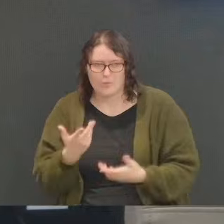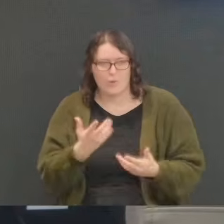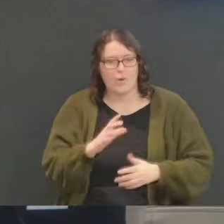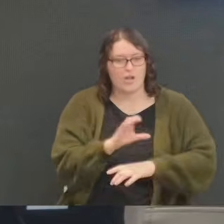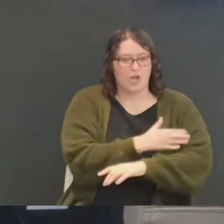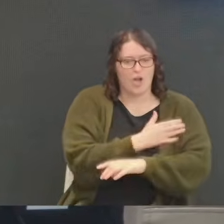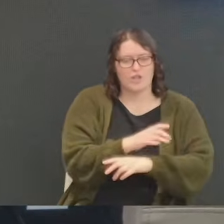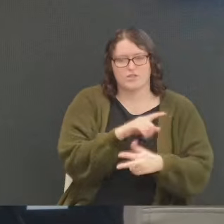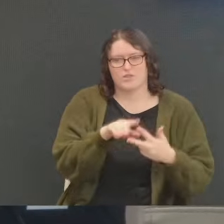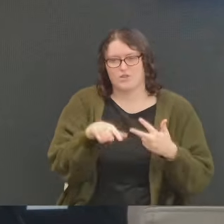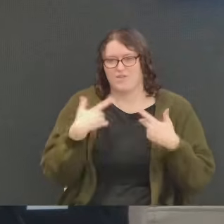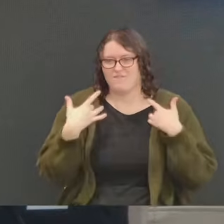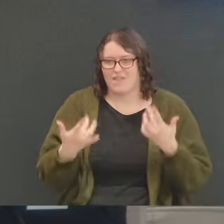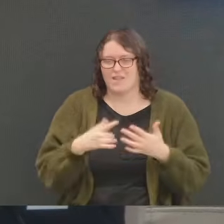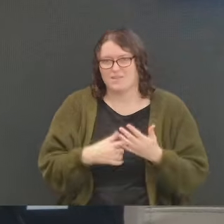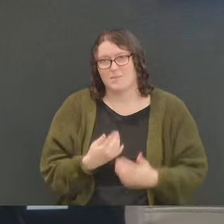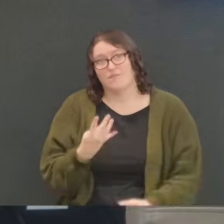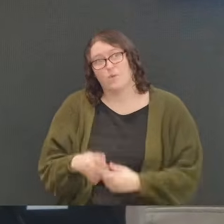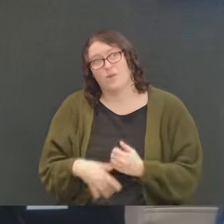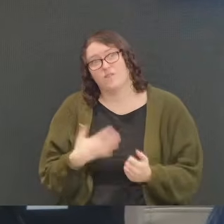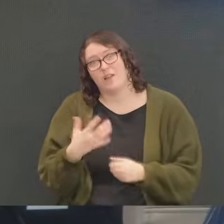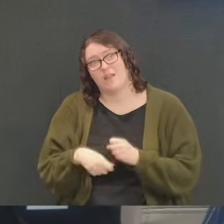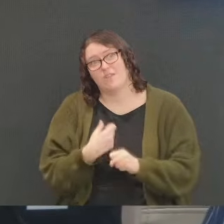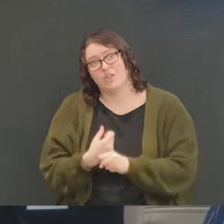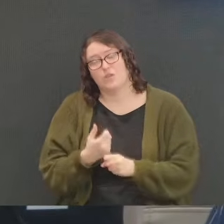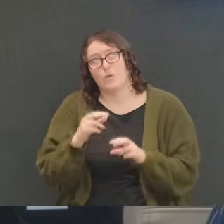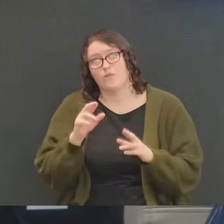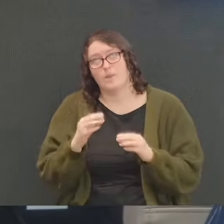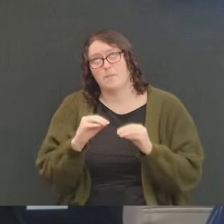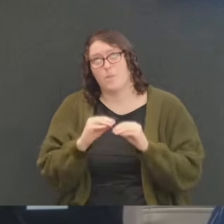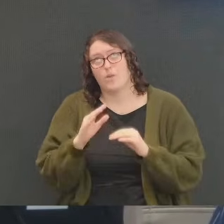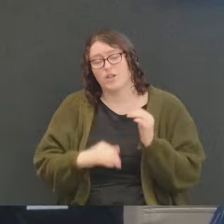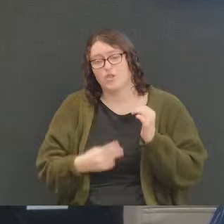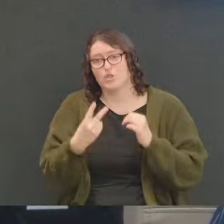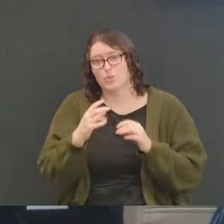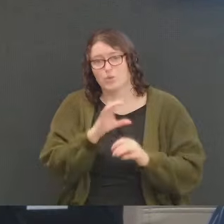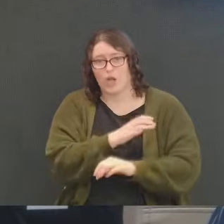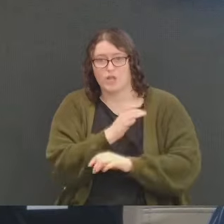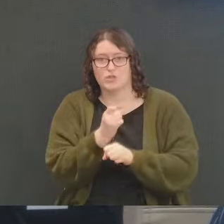asking for it, hopefully we'll have more than two concerts, but when they come, will those people